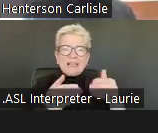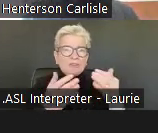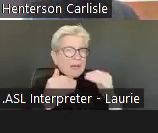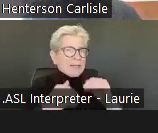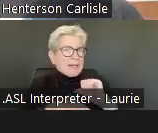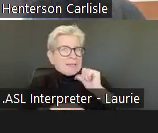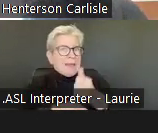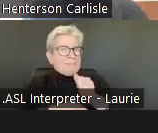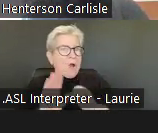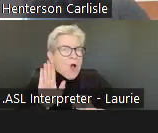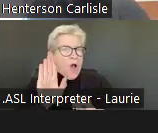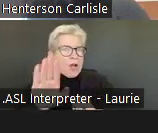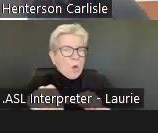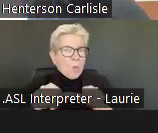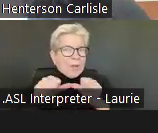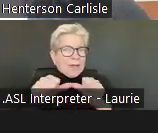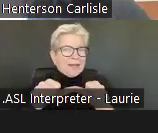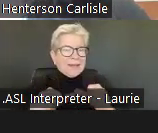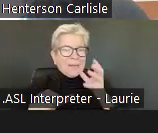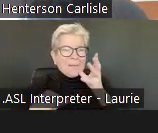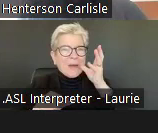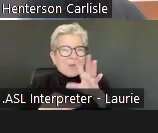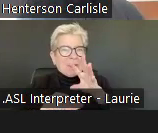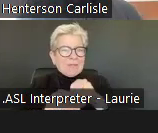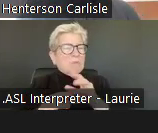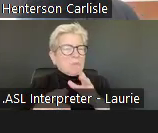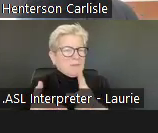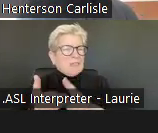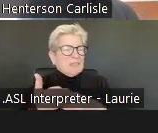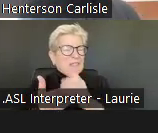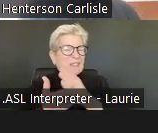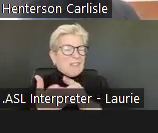about some of these things thinking about conducting summer activities are